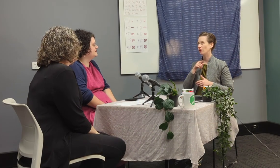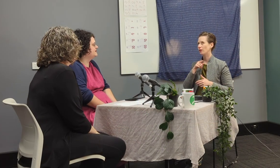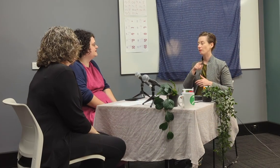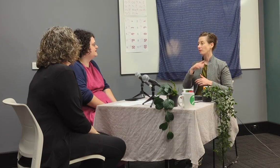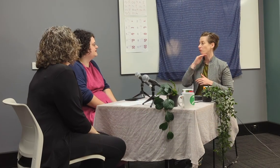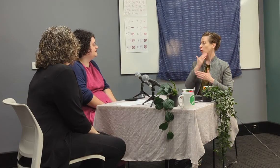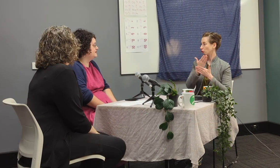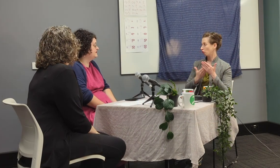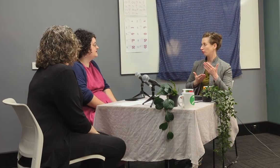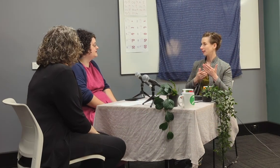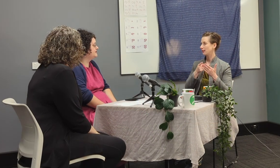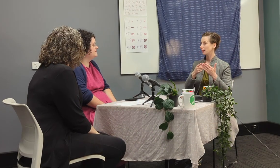H: Yes. What we found was huge differences.